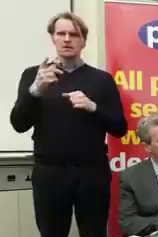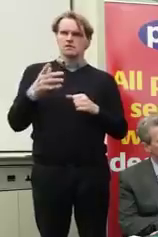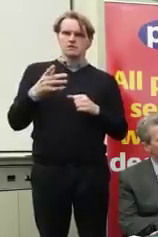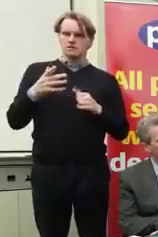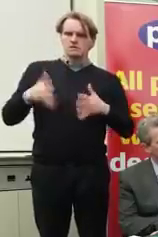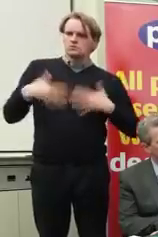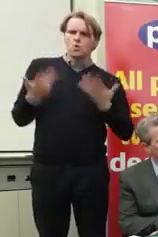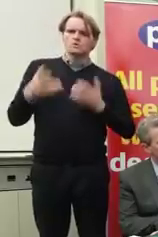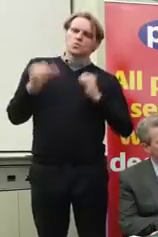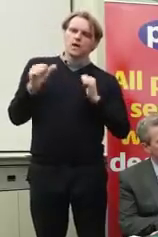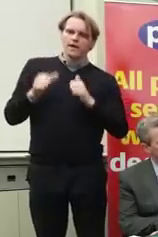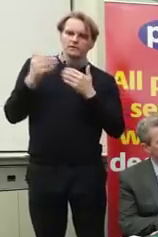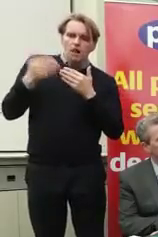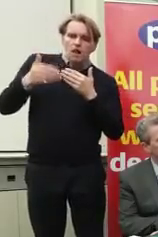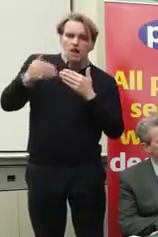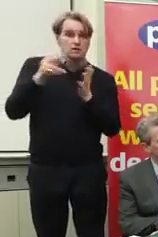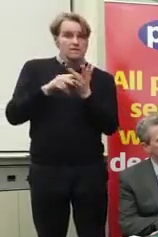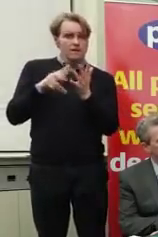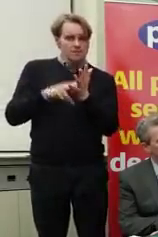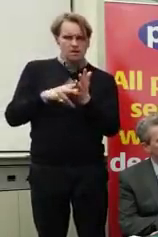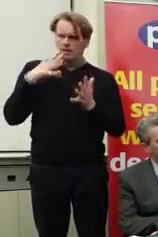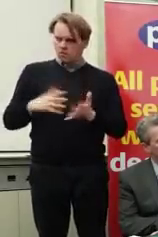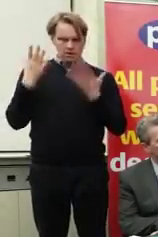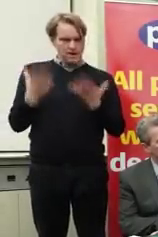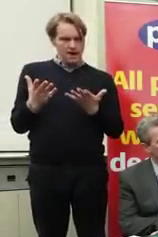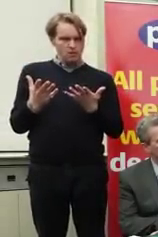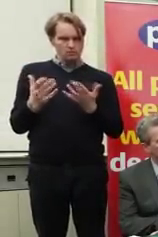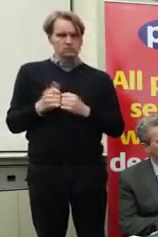tackle some of these problems but to act now. Obviously the issue of the pay cap in